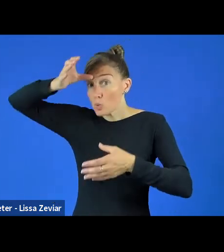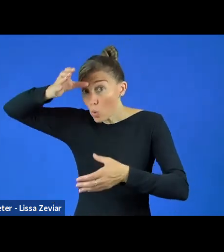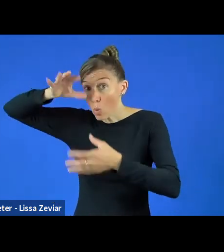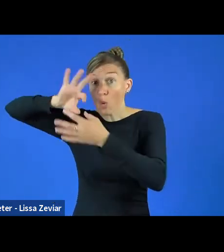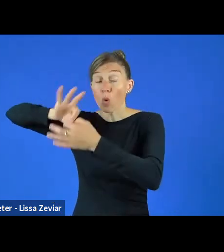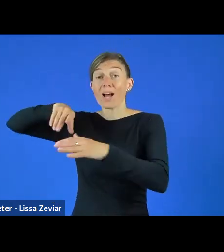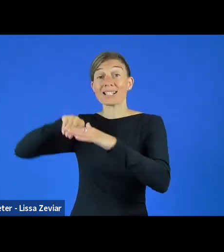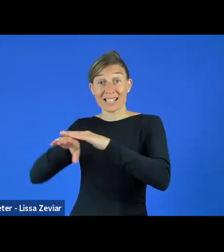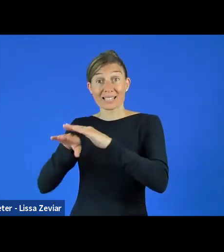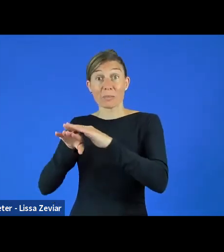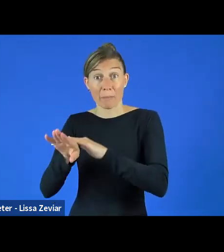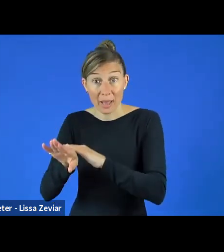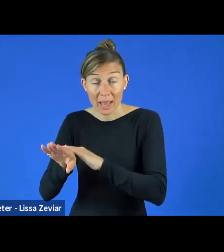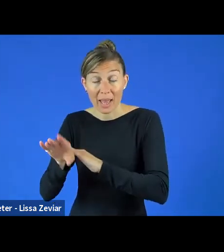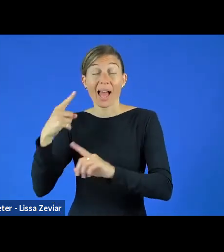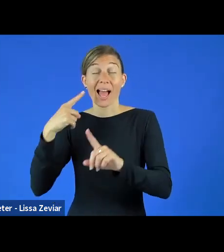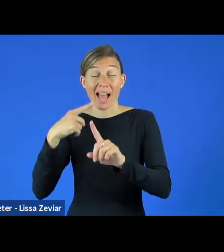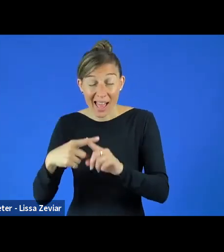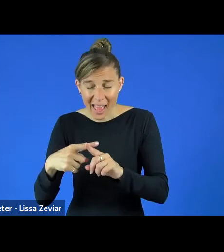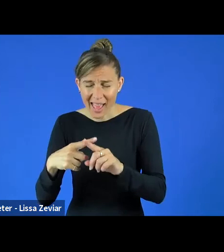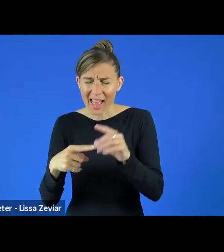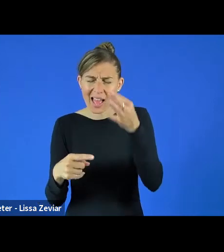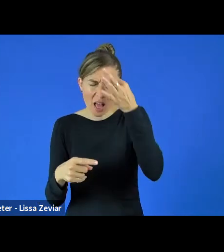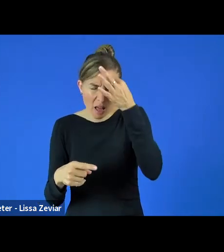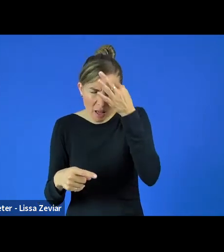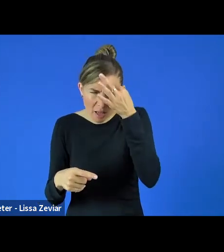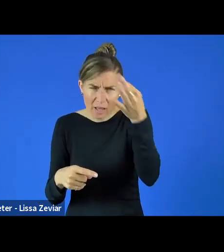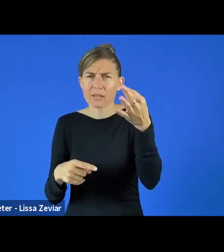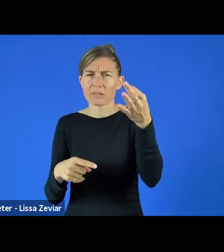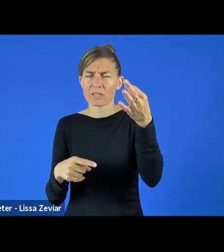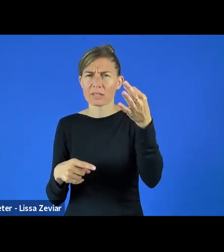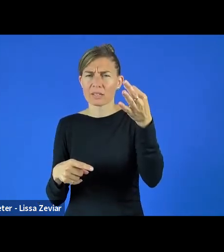but also the expertise on accessibility is not always